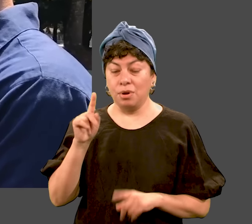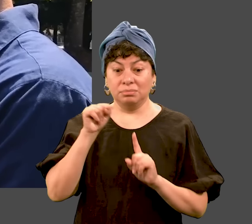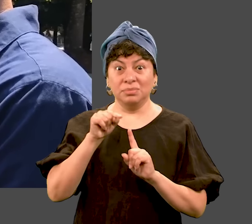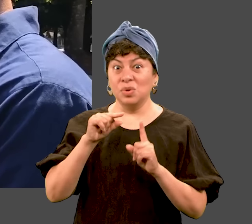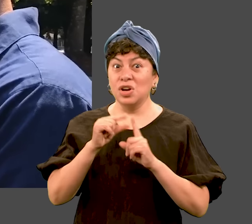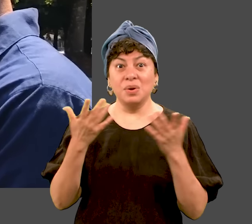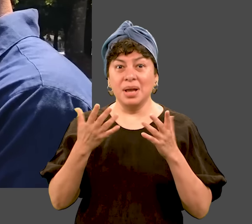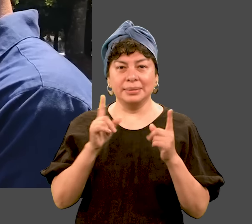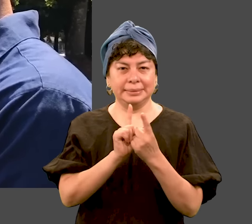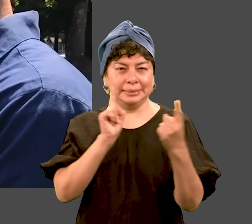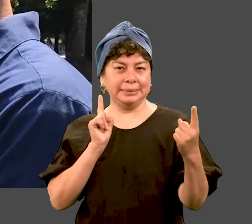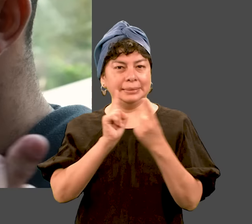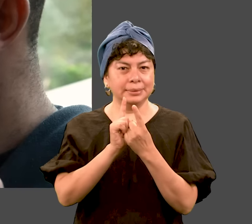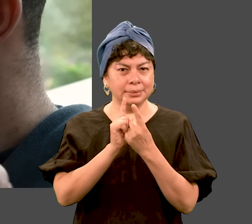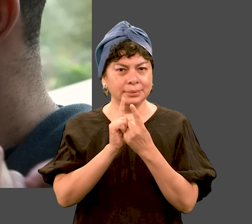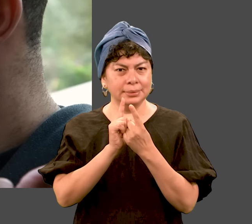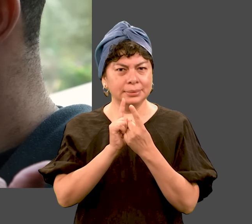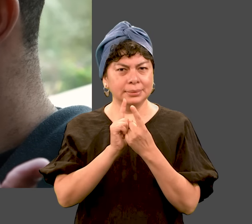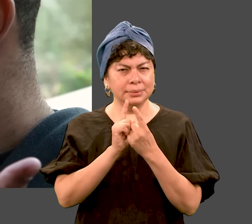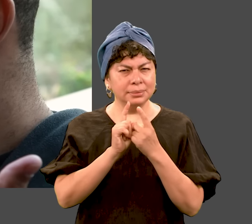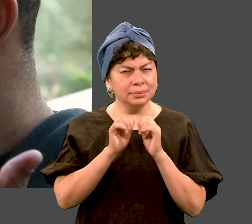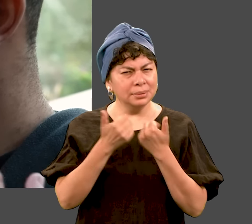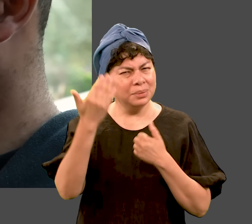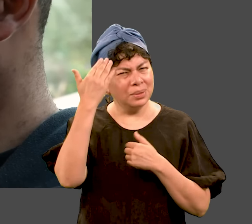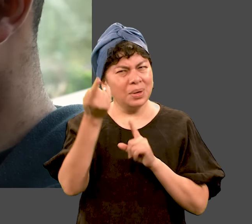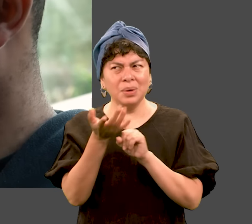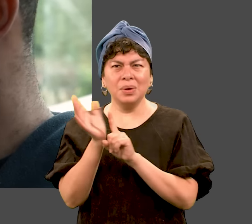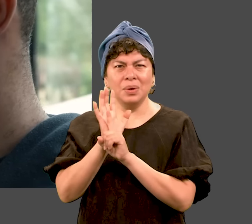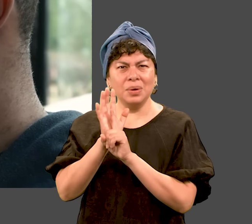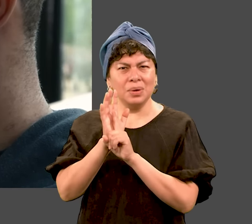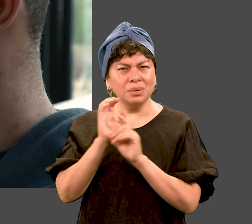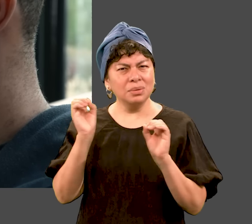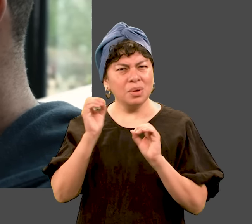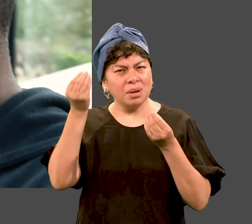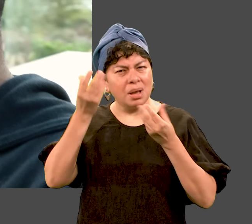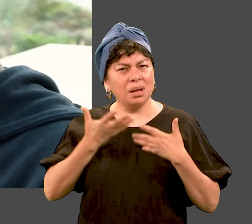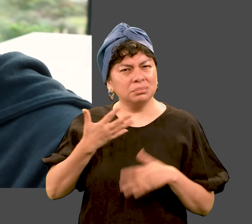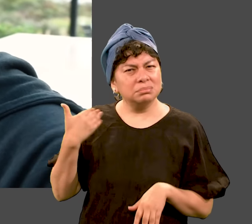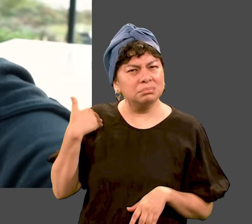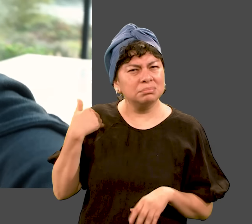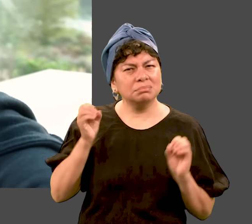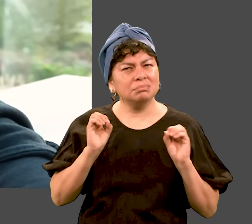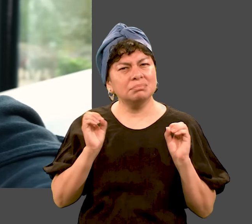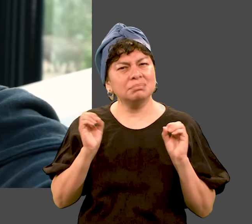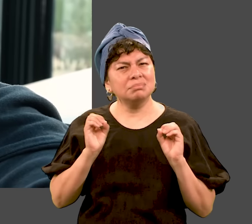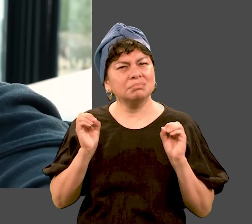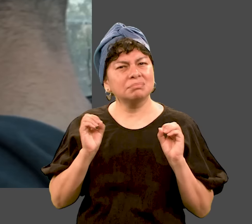How do we know that people even are around us? We don't if they don't touch us because everything is designed